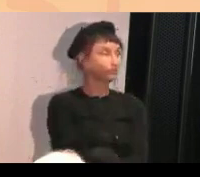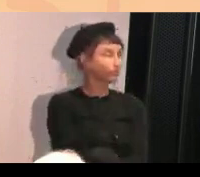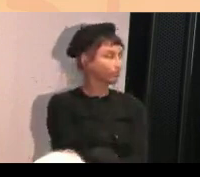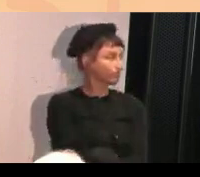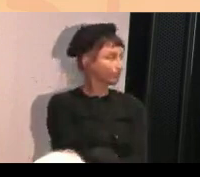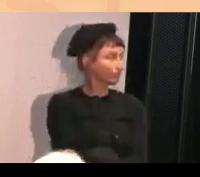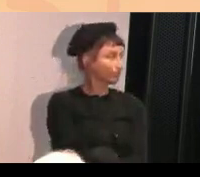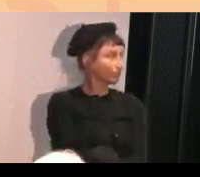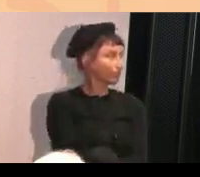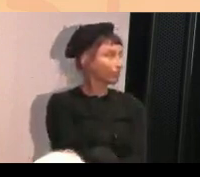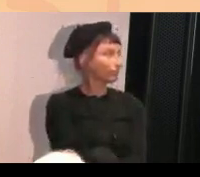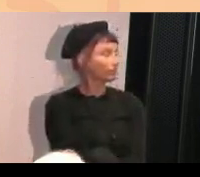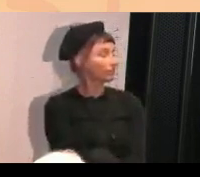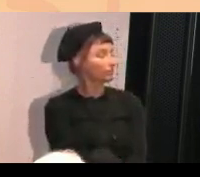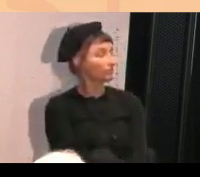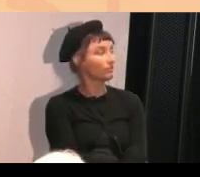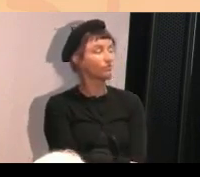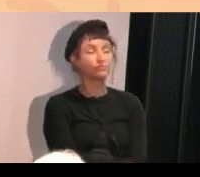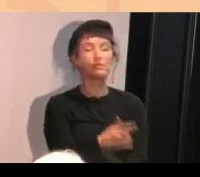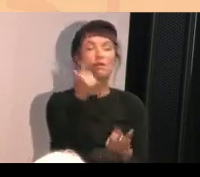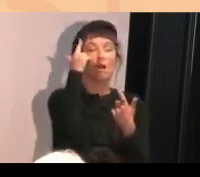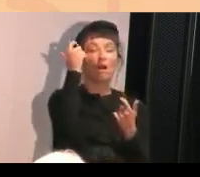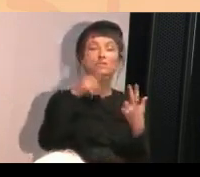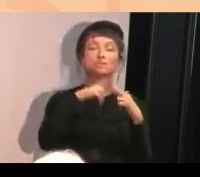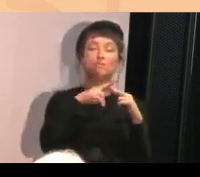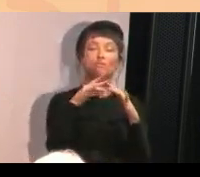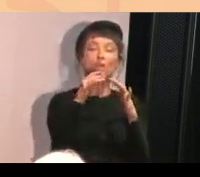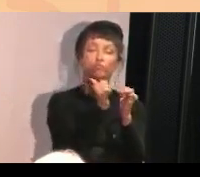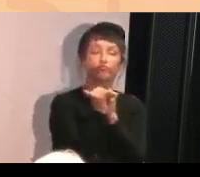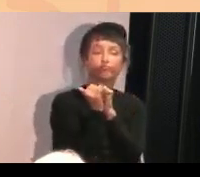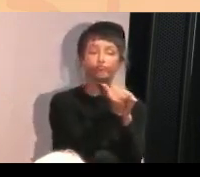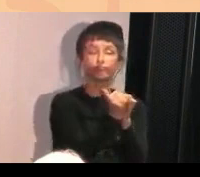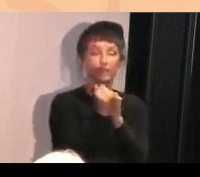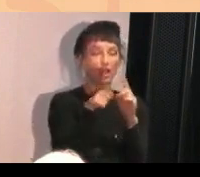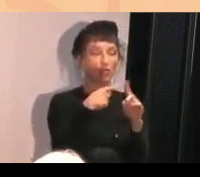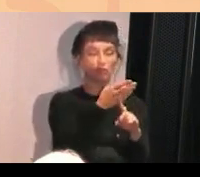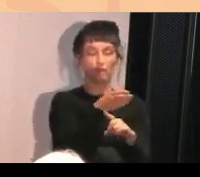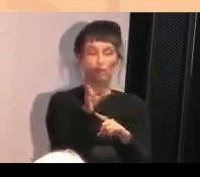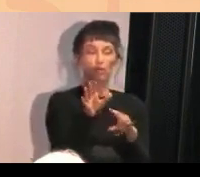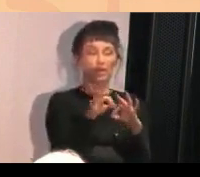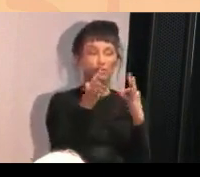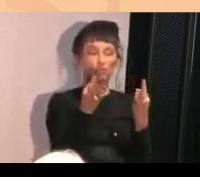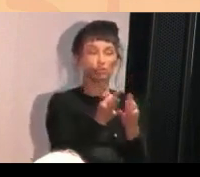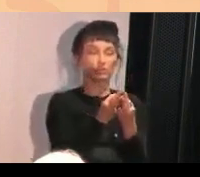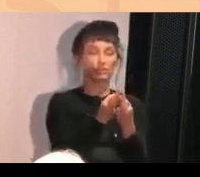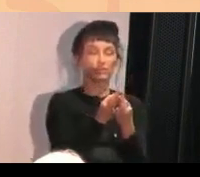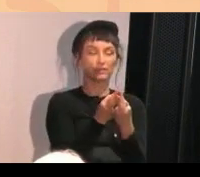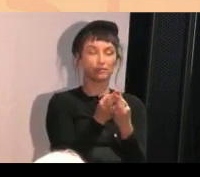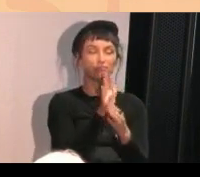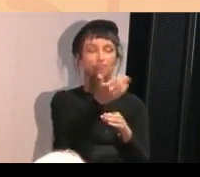this idea of an alliance and a referral agency as a two-way connector is an idea the sector